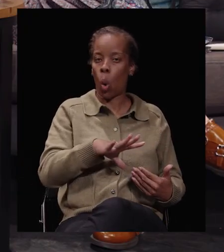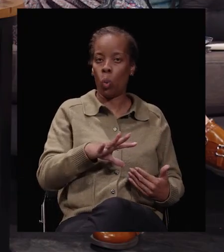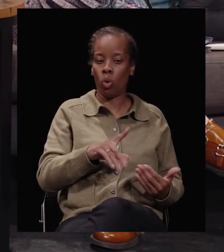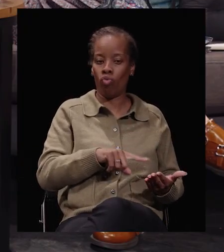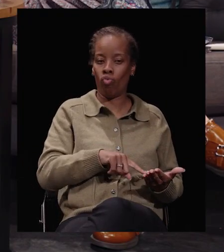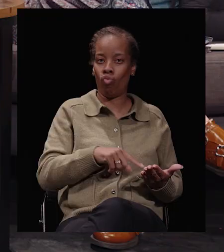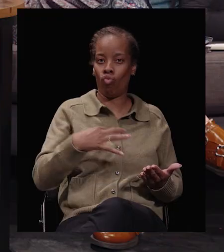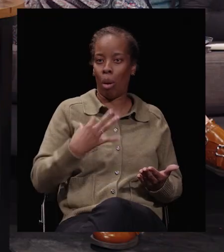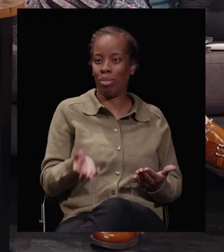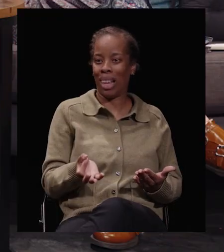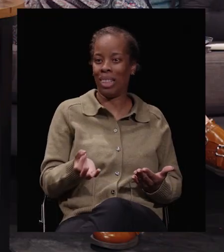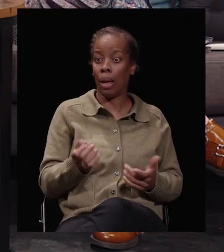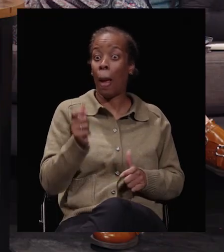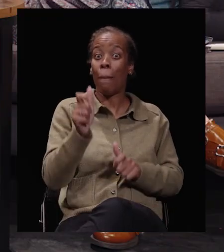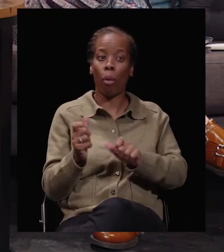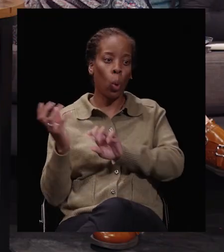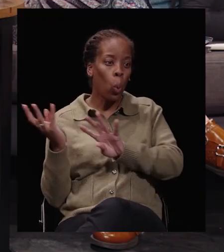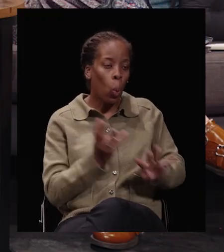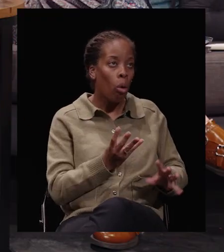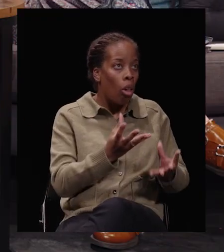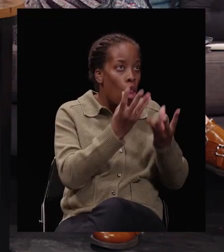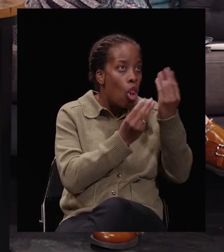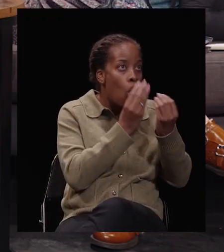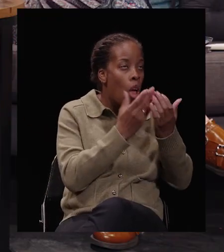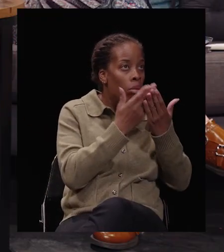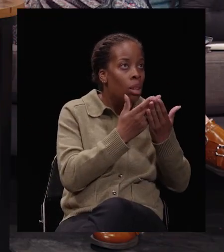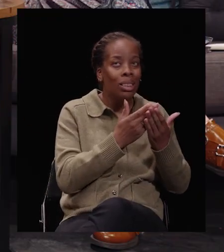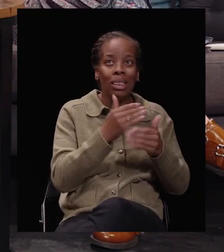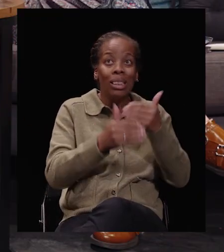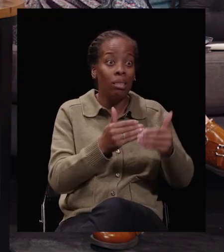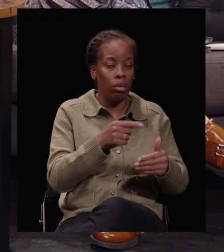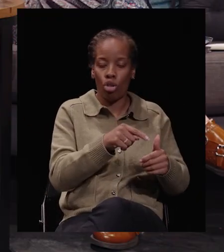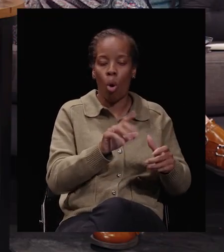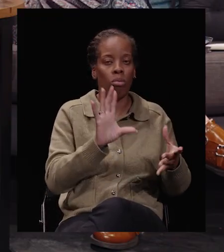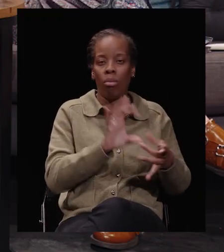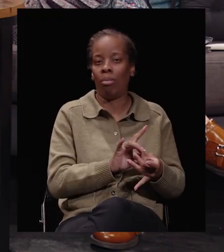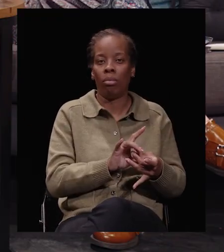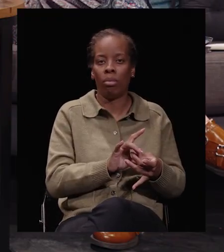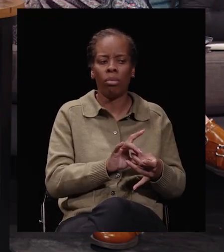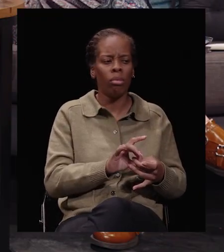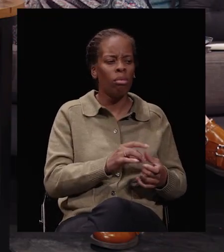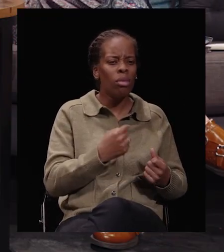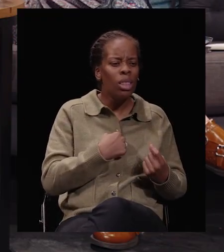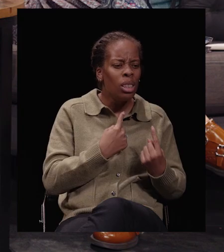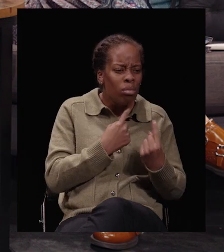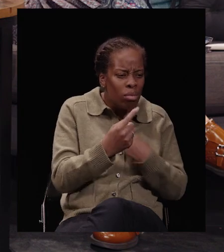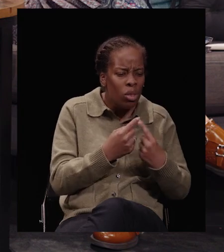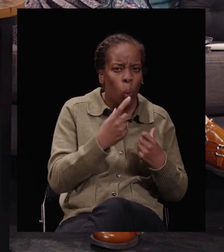that's coming in and out of the building. And that's sort of their way of sort of interacting with minorities and artists and working class artists,